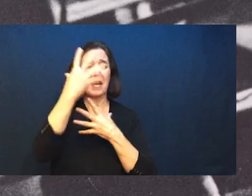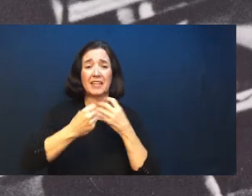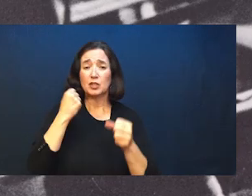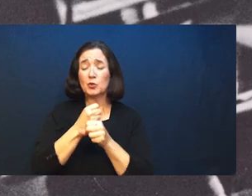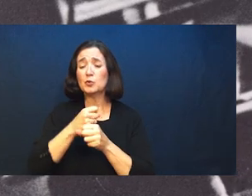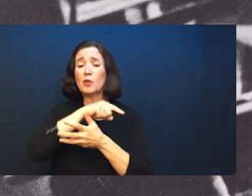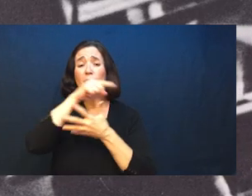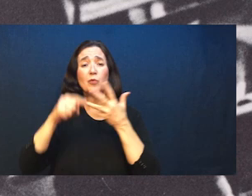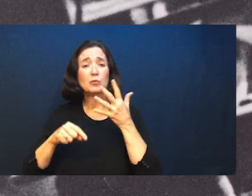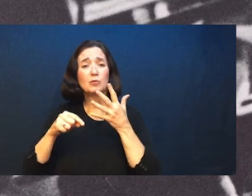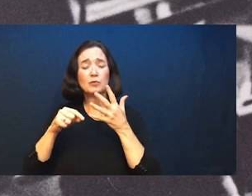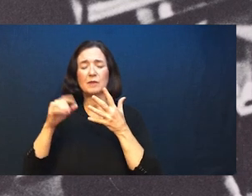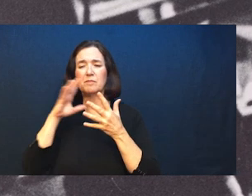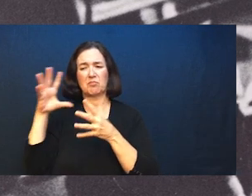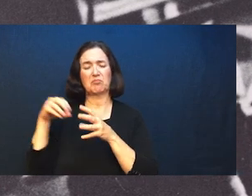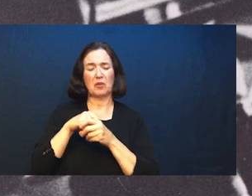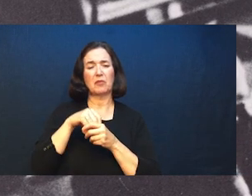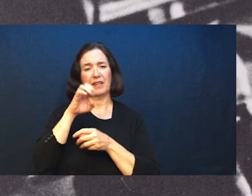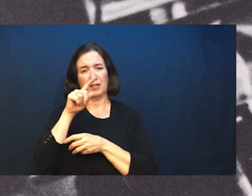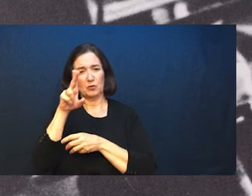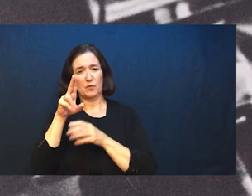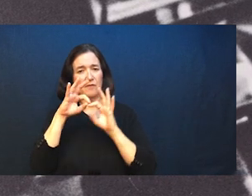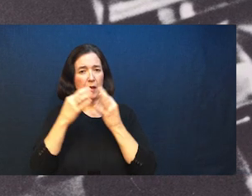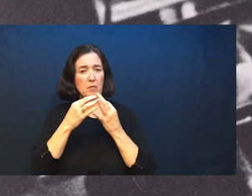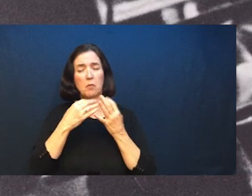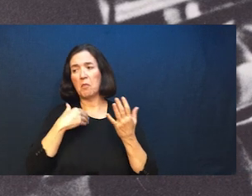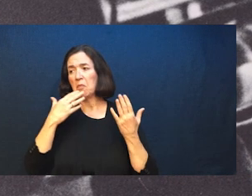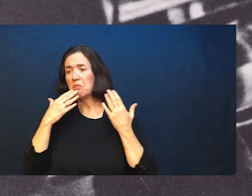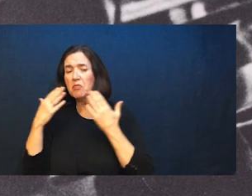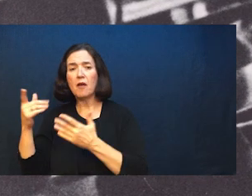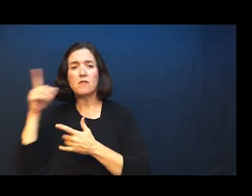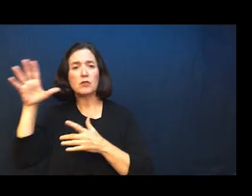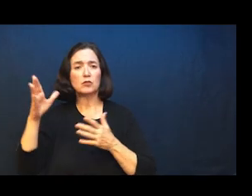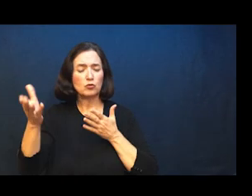For decades, these individuals have been a part of the ETSU family, and we thank them